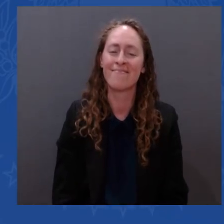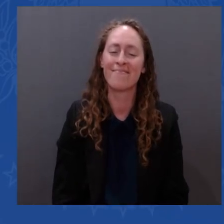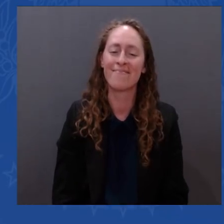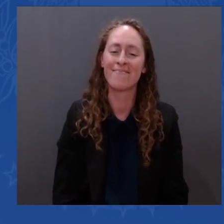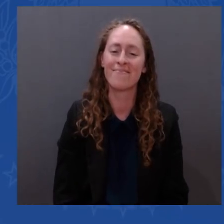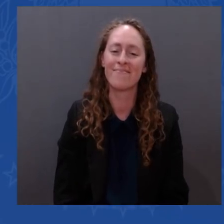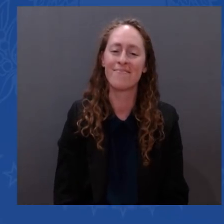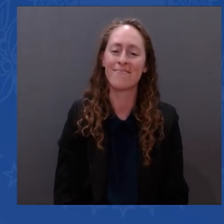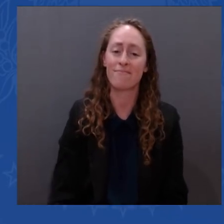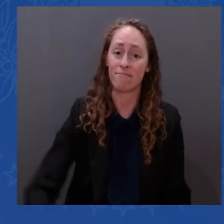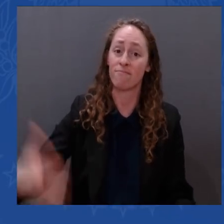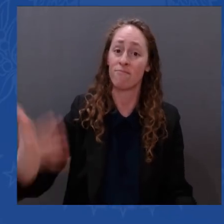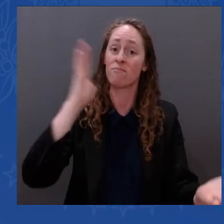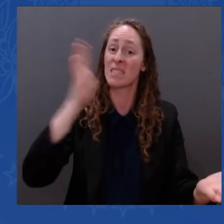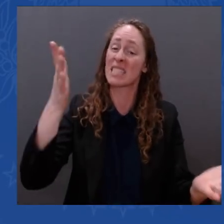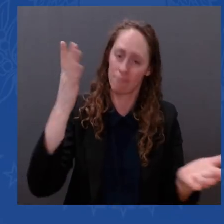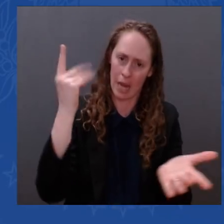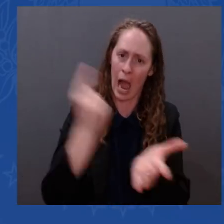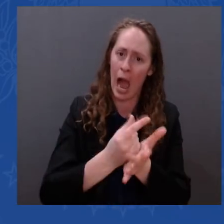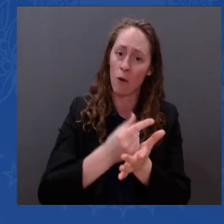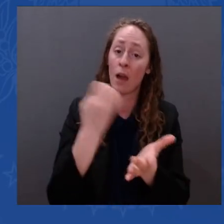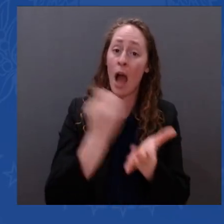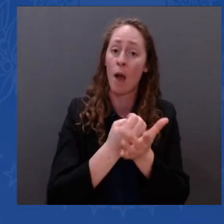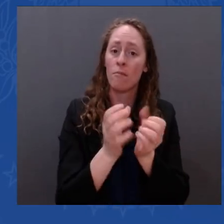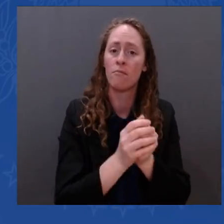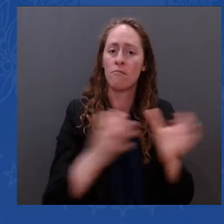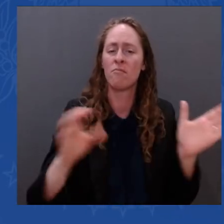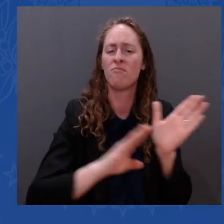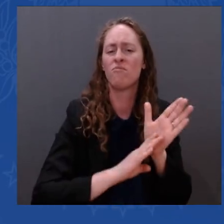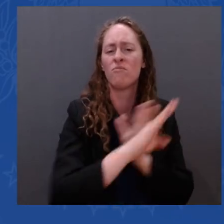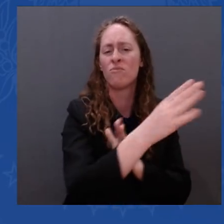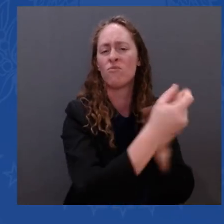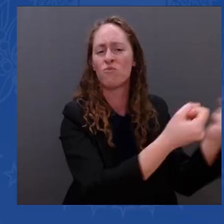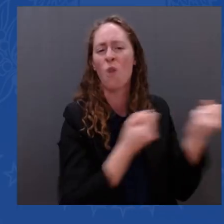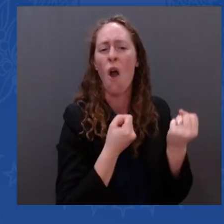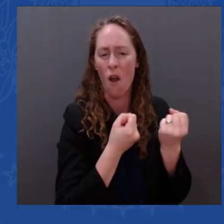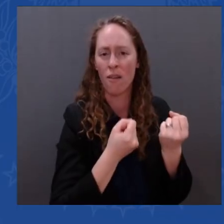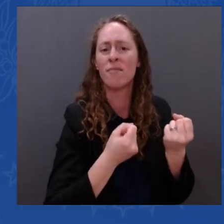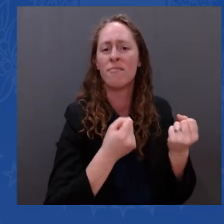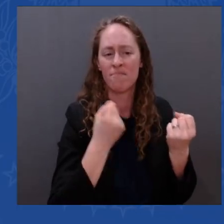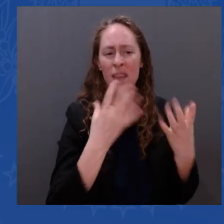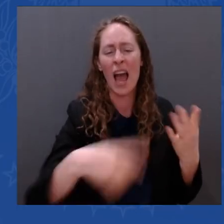You know, because of Putin's war, we've been sort of knocked off slightly, a little bit,